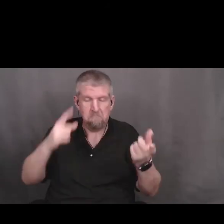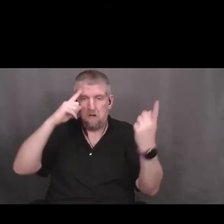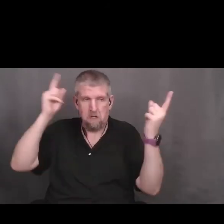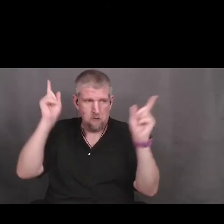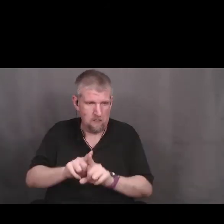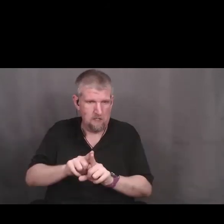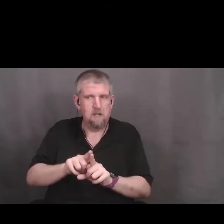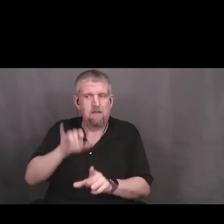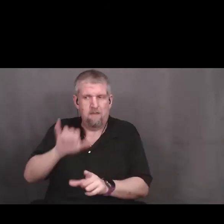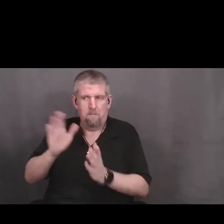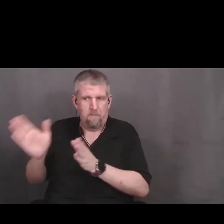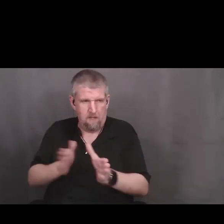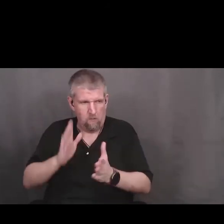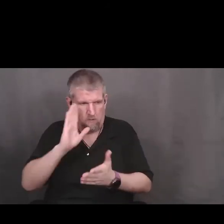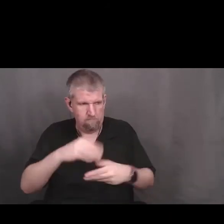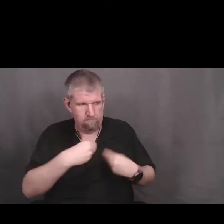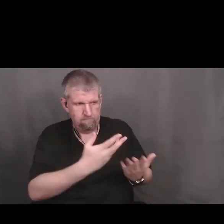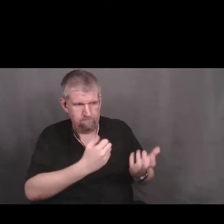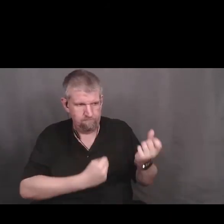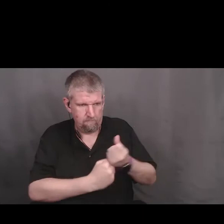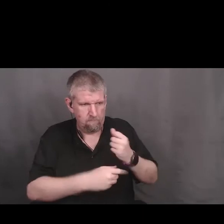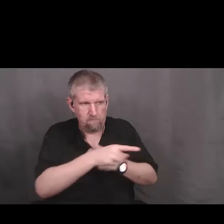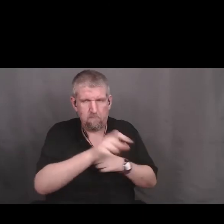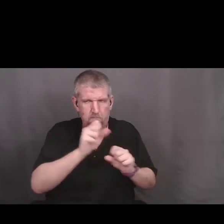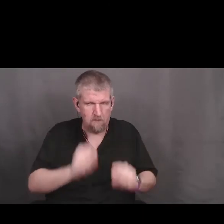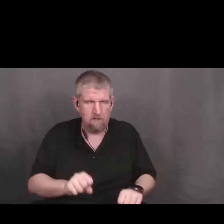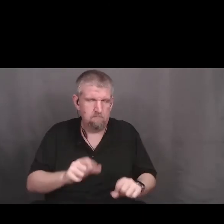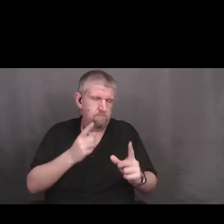to help the client reach the employment goal or the vocational goal.